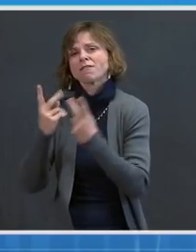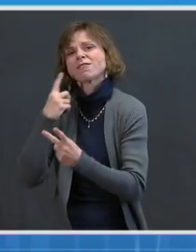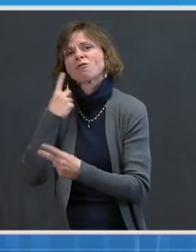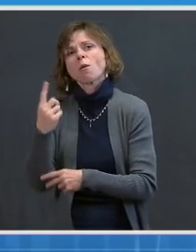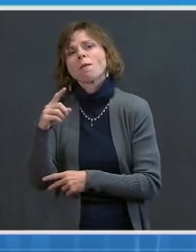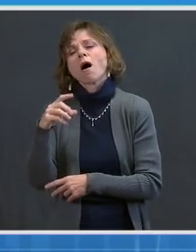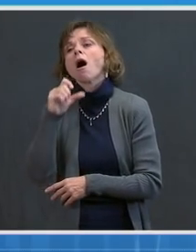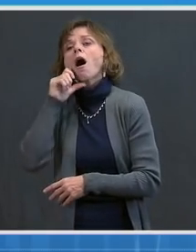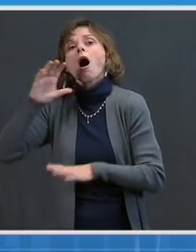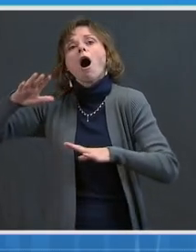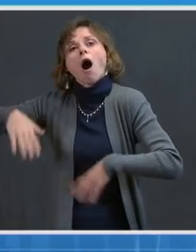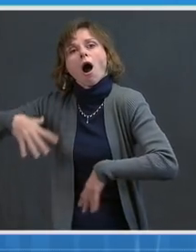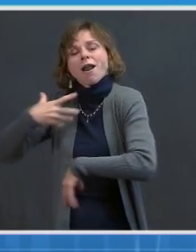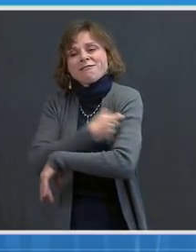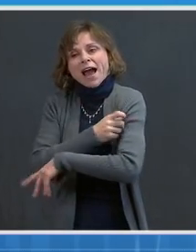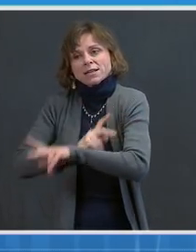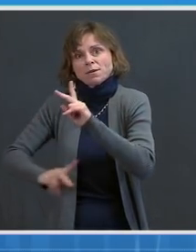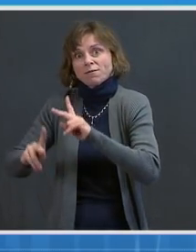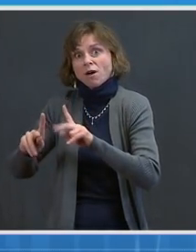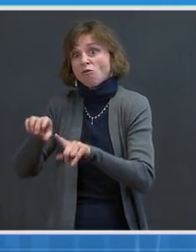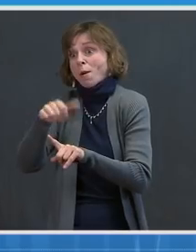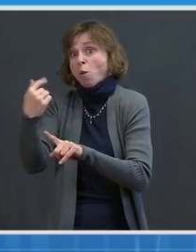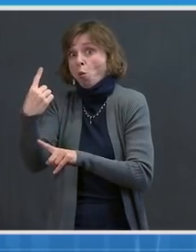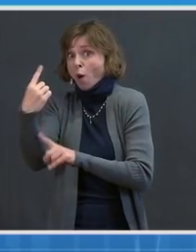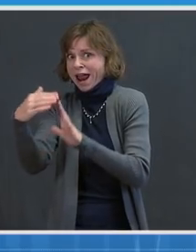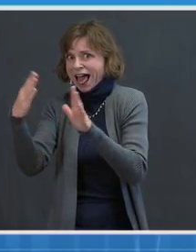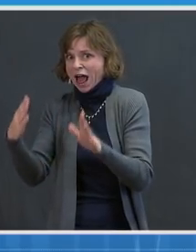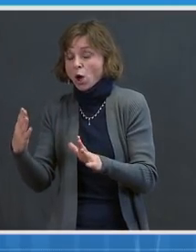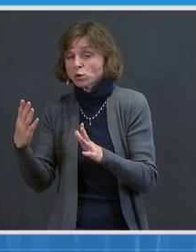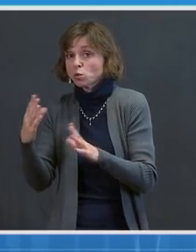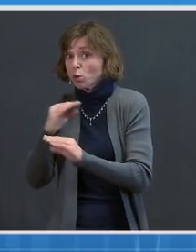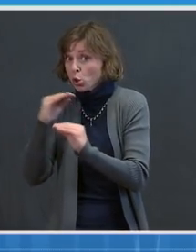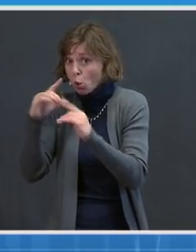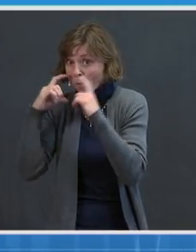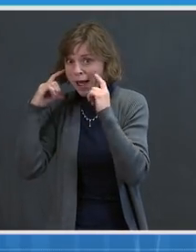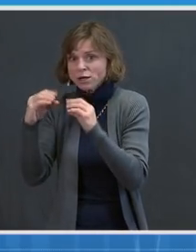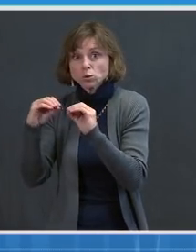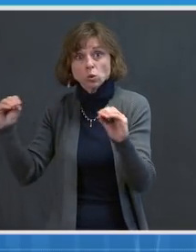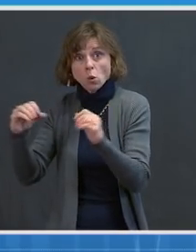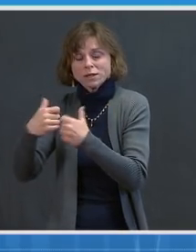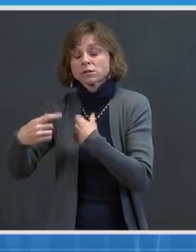without wearing masks or distancing, as long as no member of the unvaccinated household